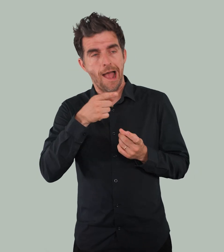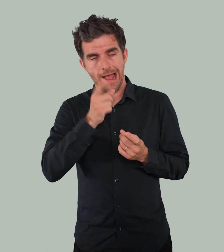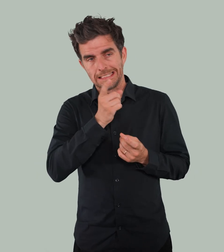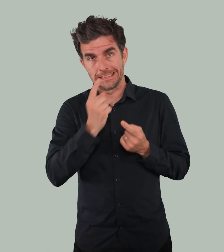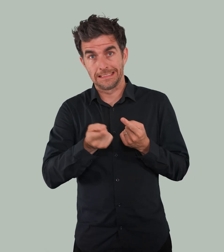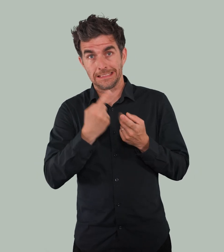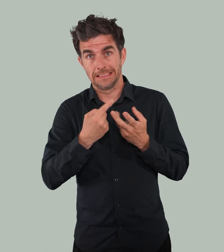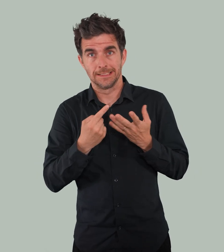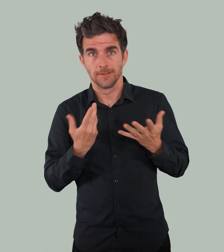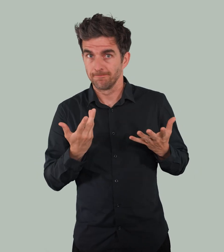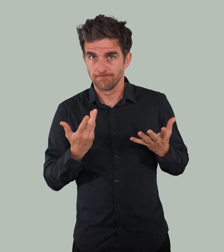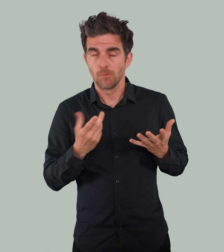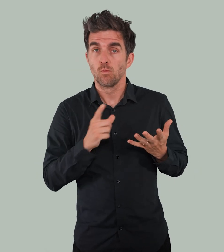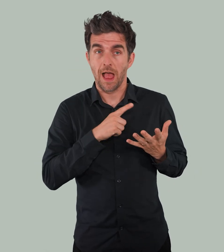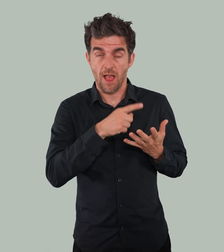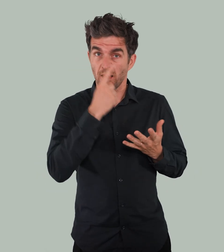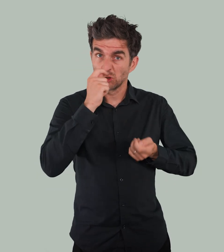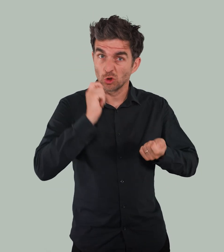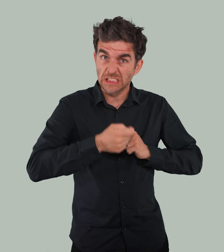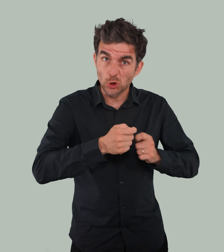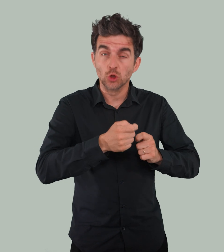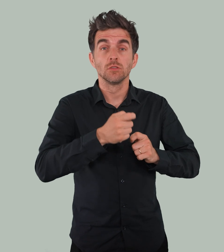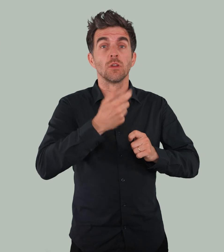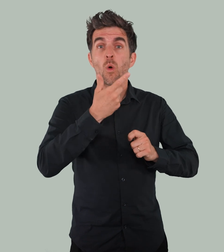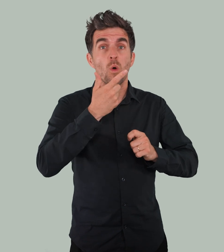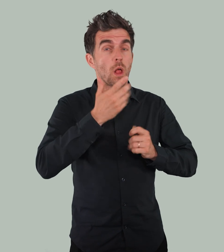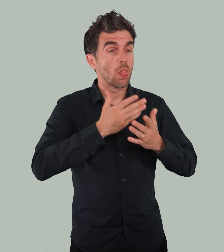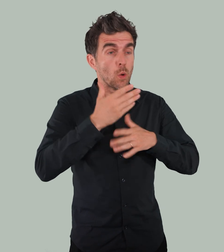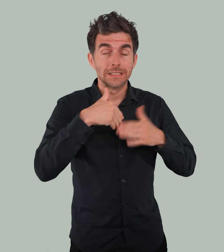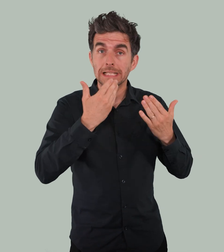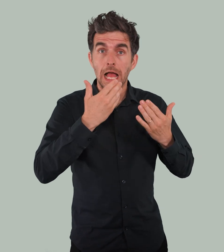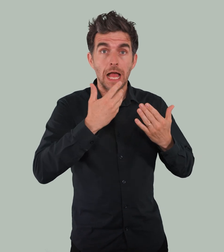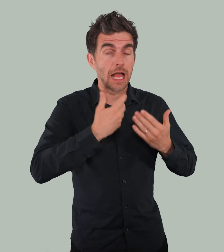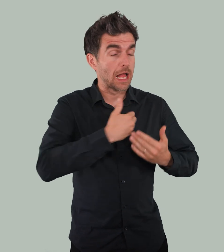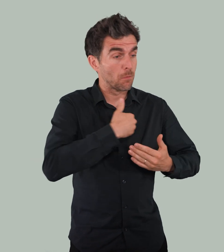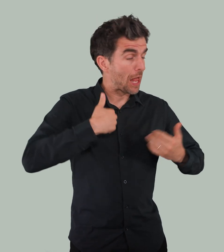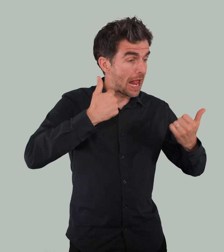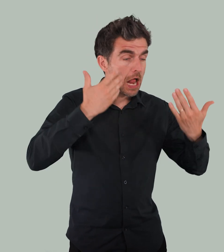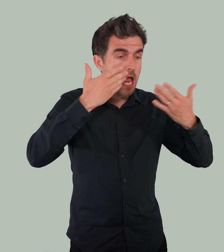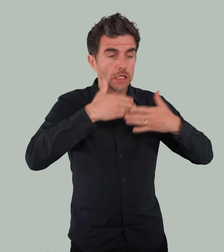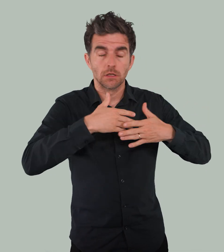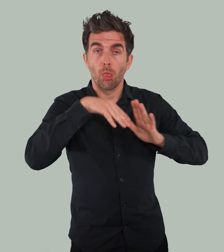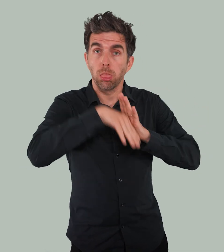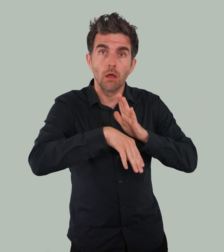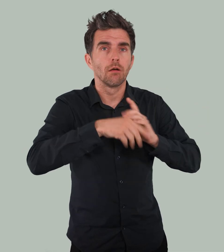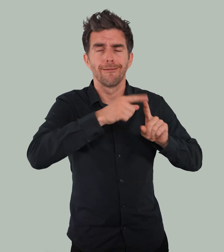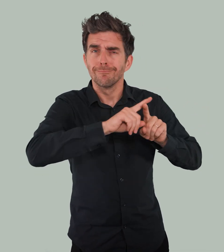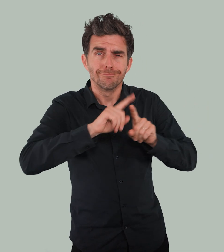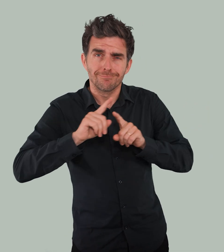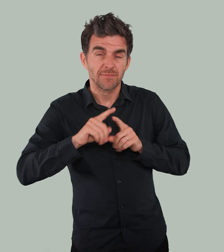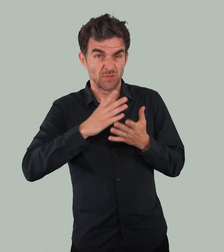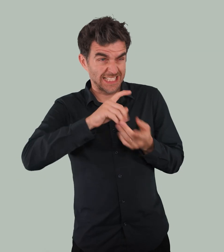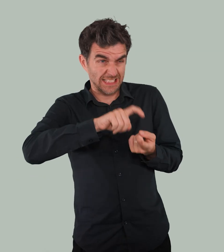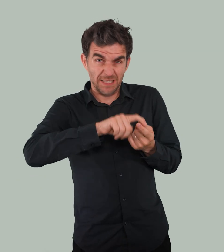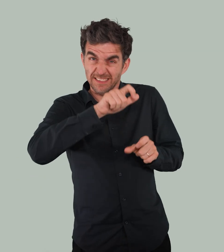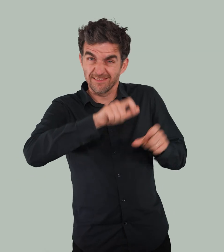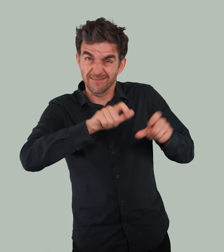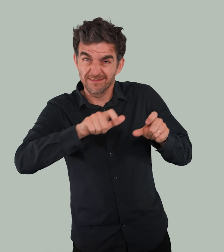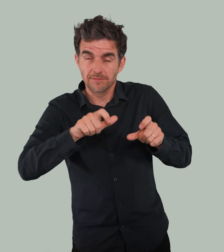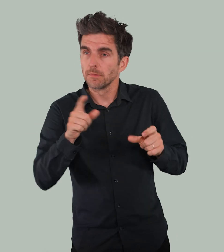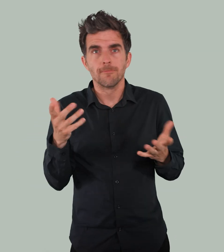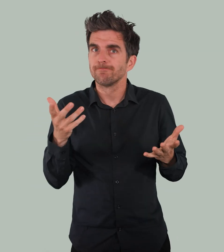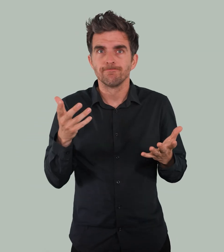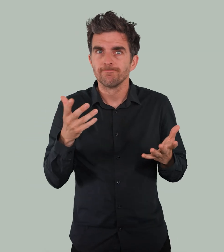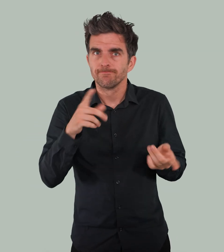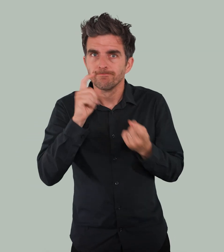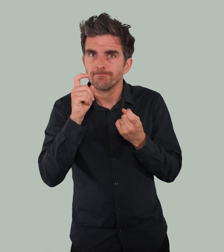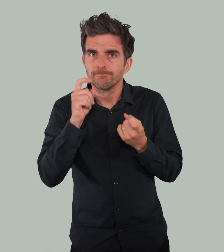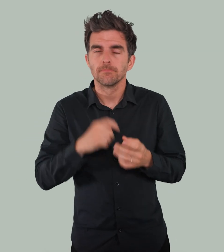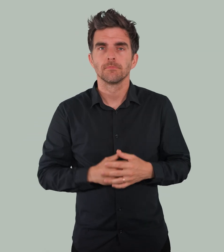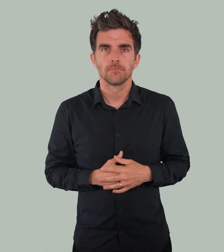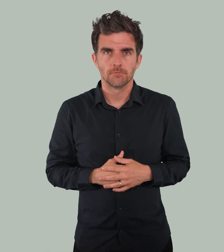conditions that change over time, build up over the day, or depend on individual circumstances.